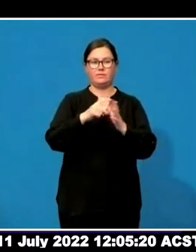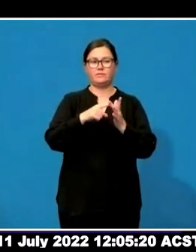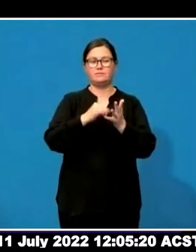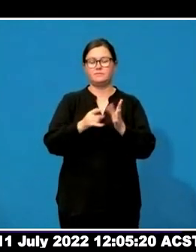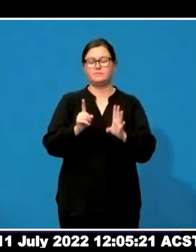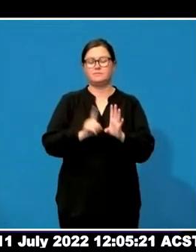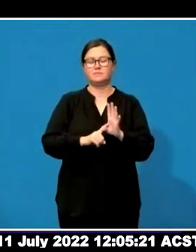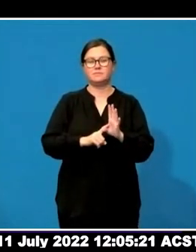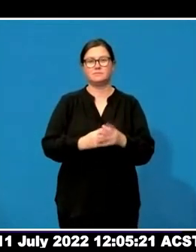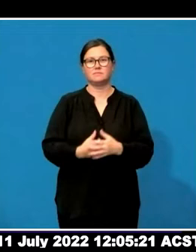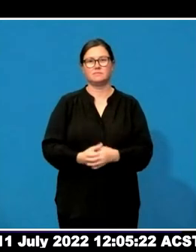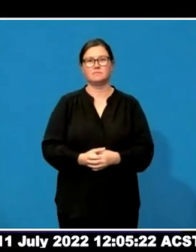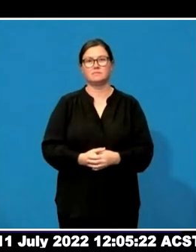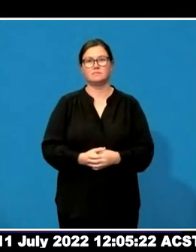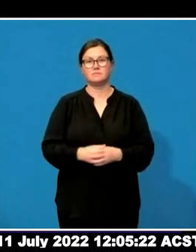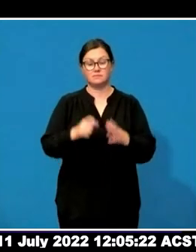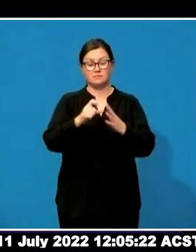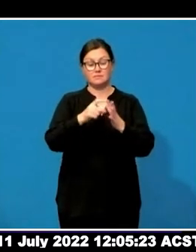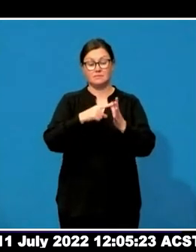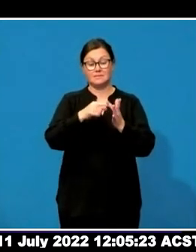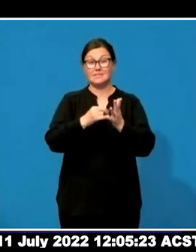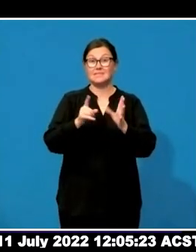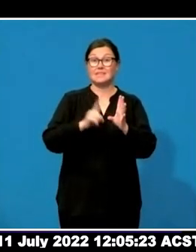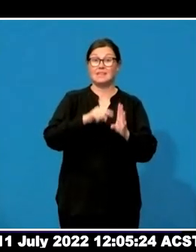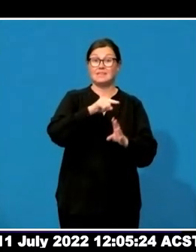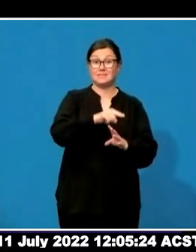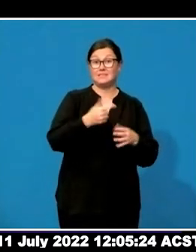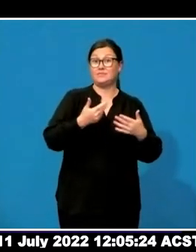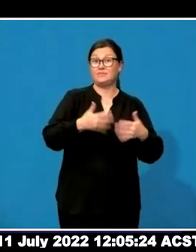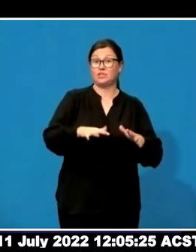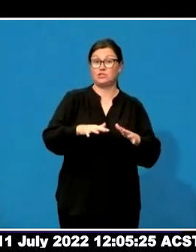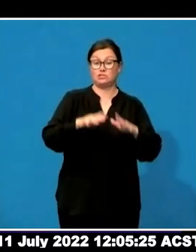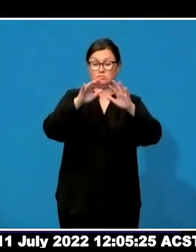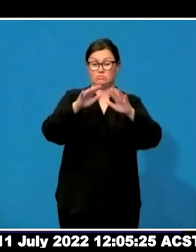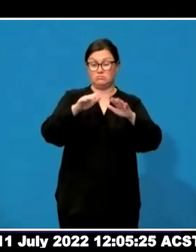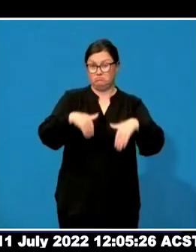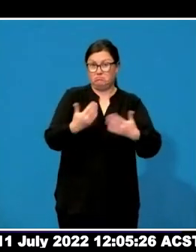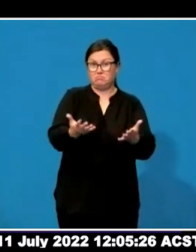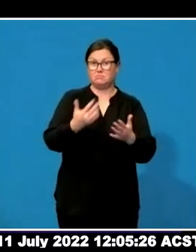Daisy has provided a statement for this public hearing, dated 21 June 2022.